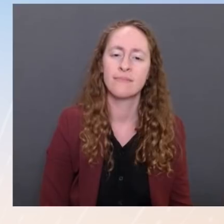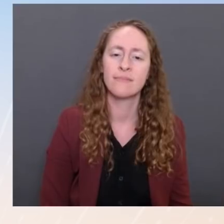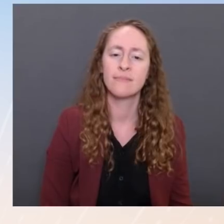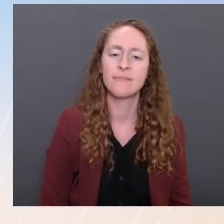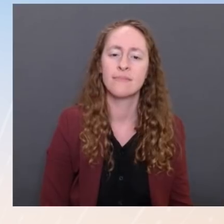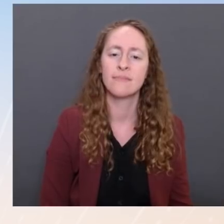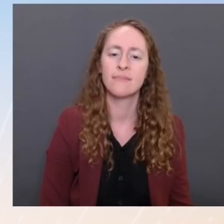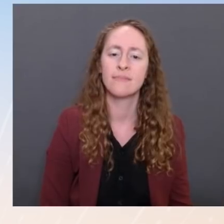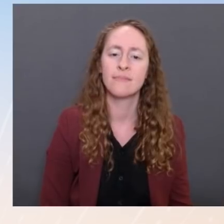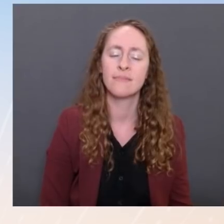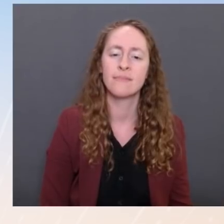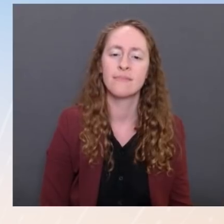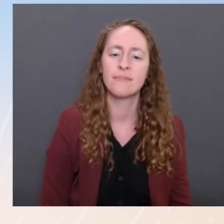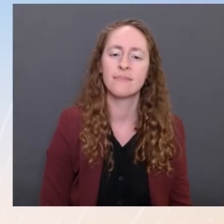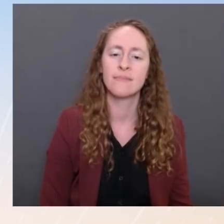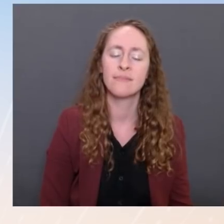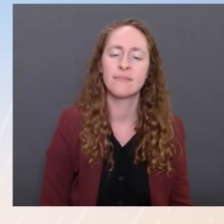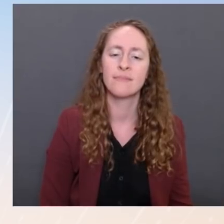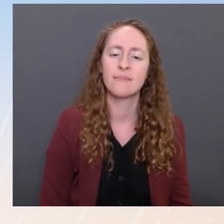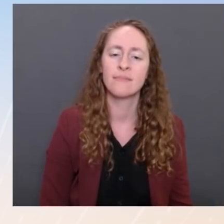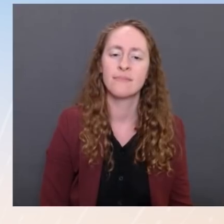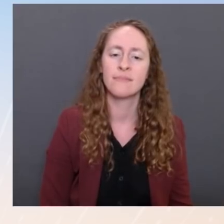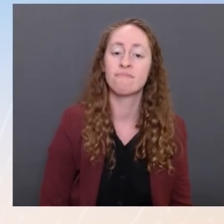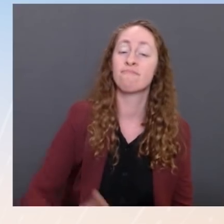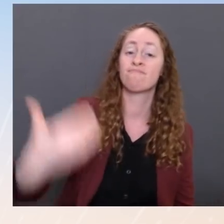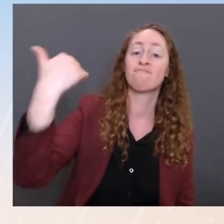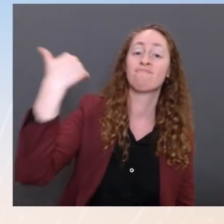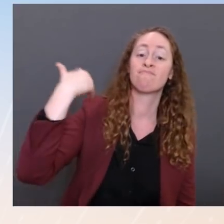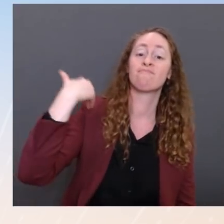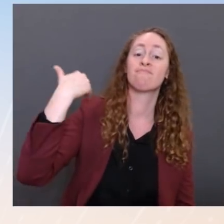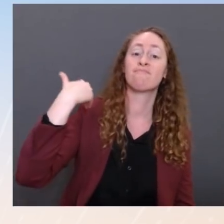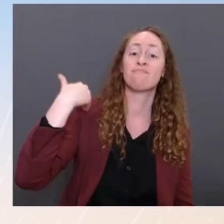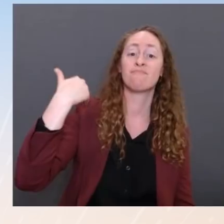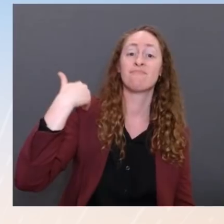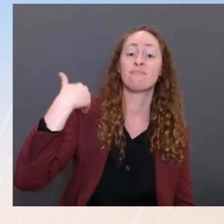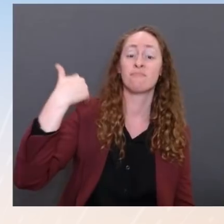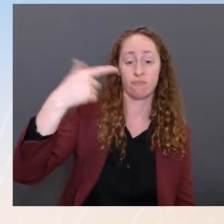you were doing very specific projections as to what the Russians were going to do.